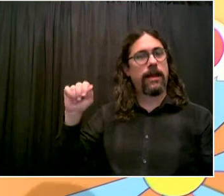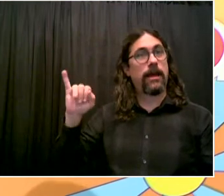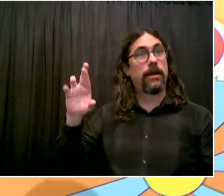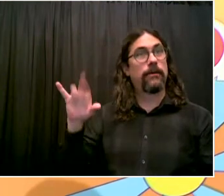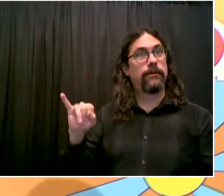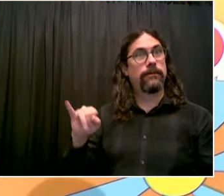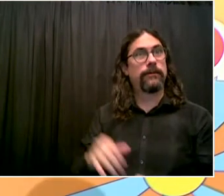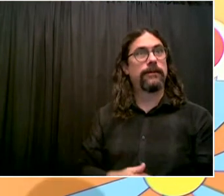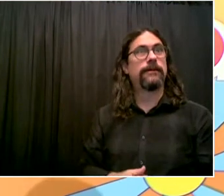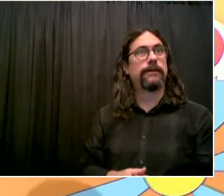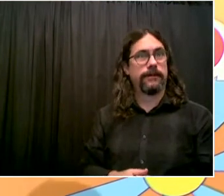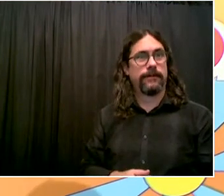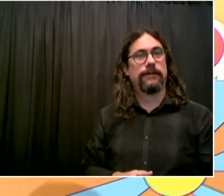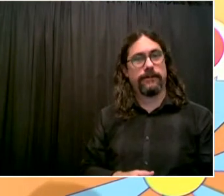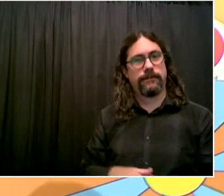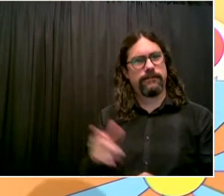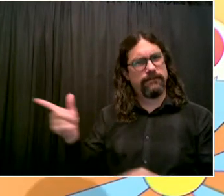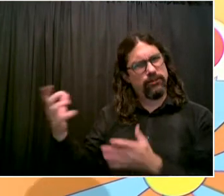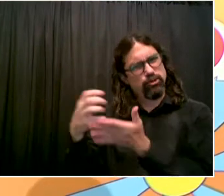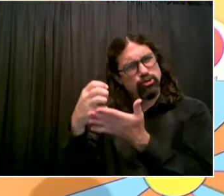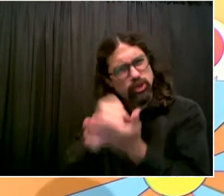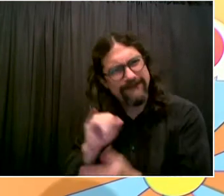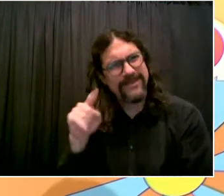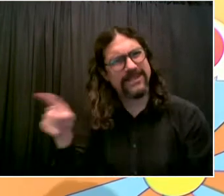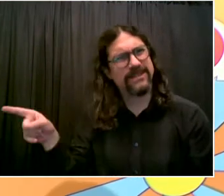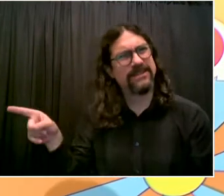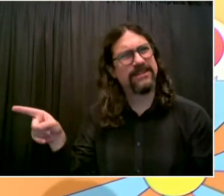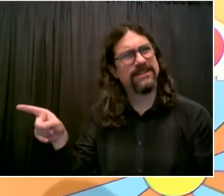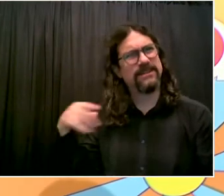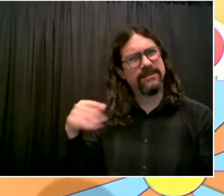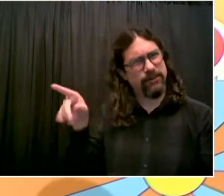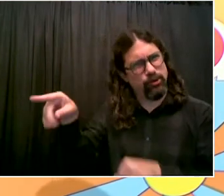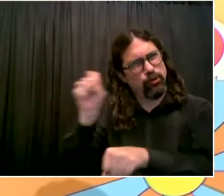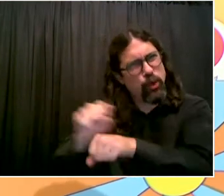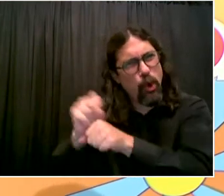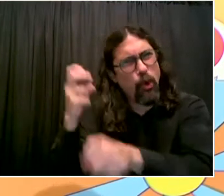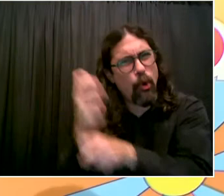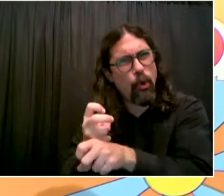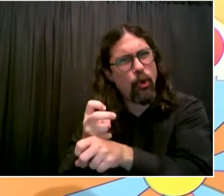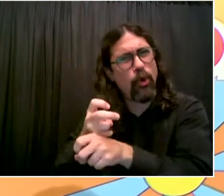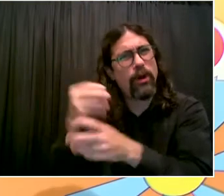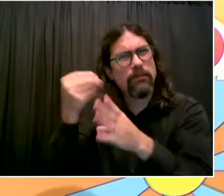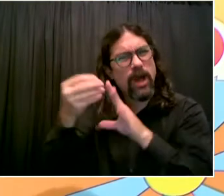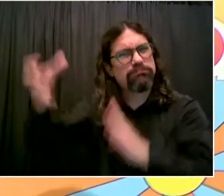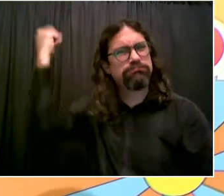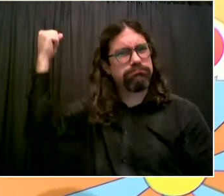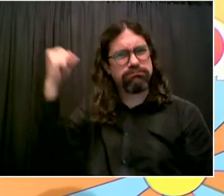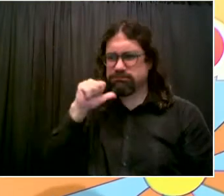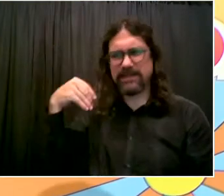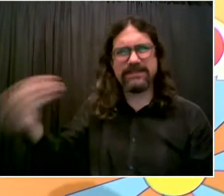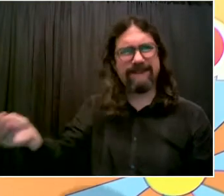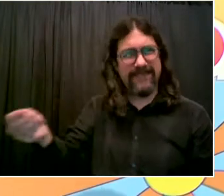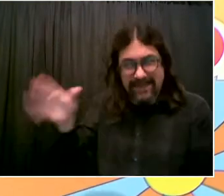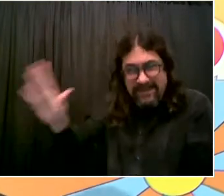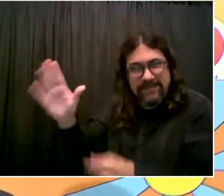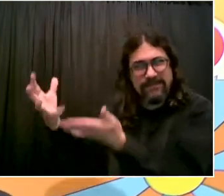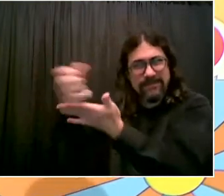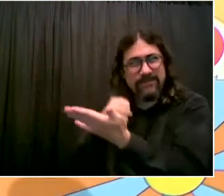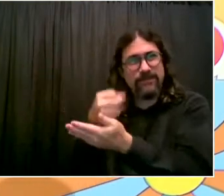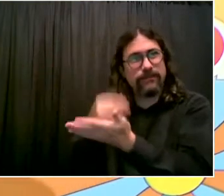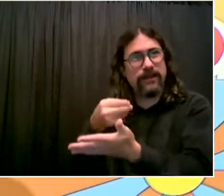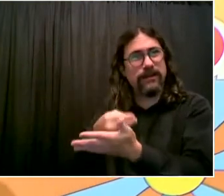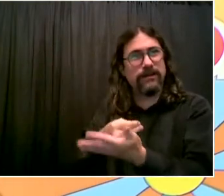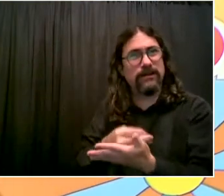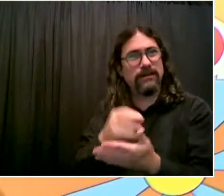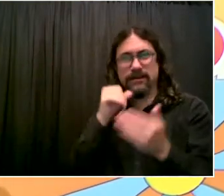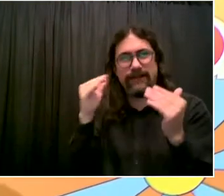THIS IS GNGOI TO